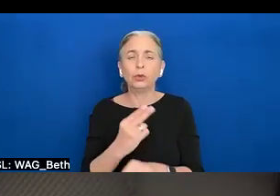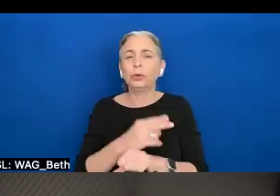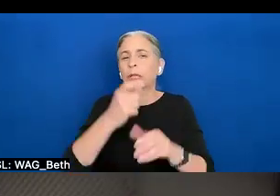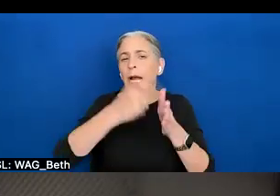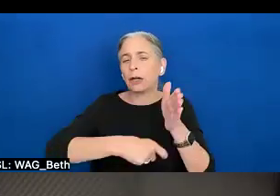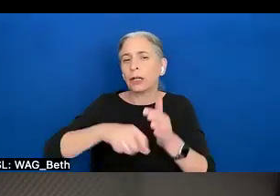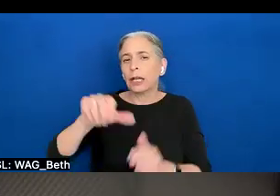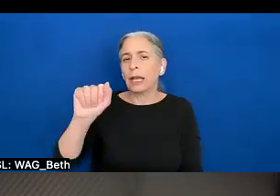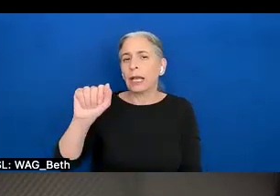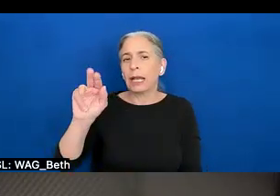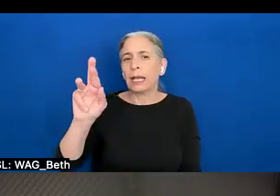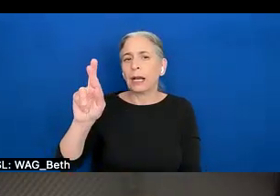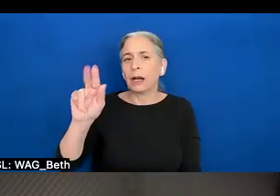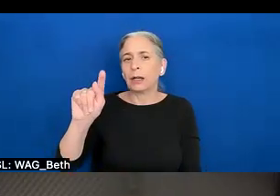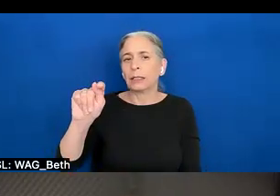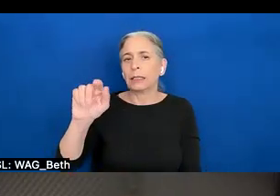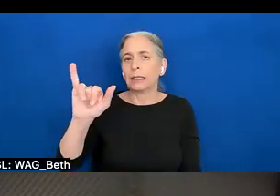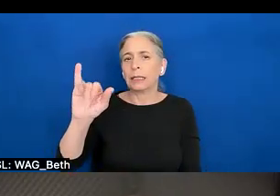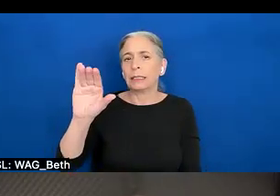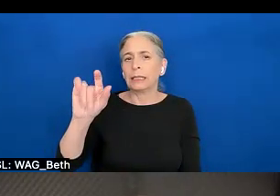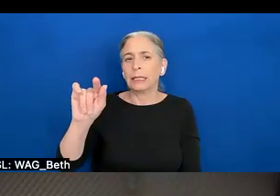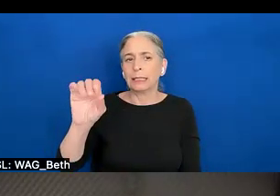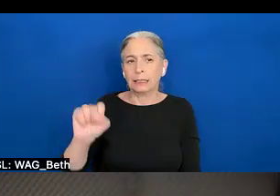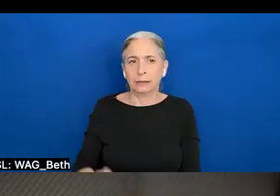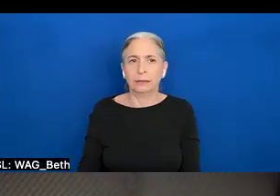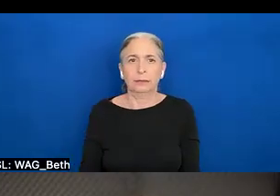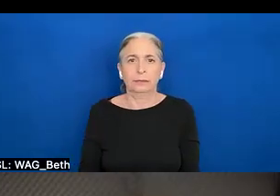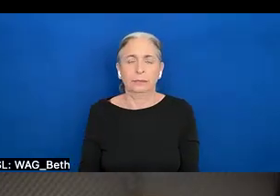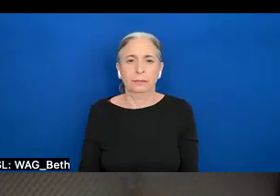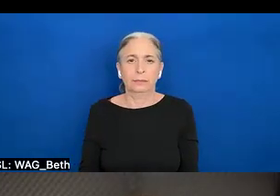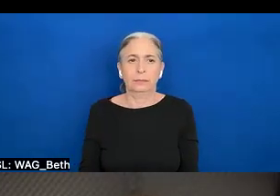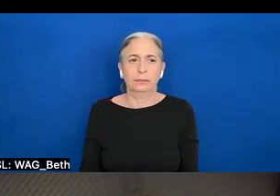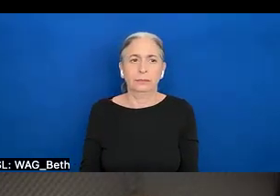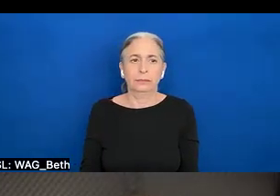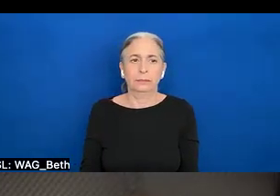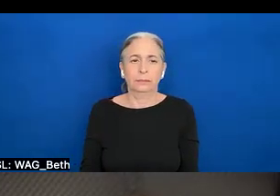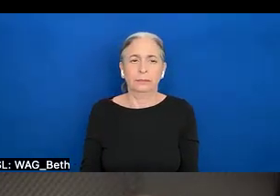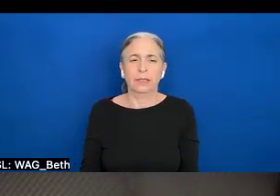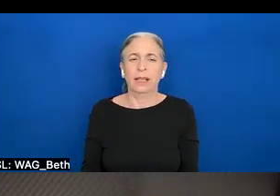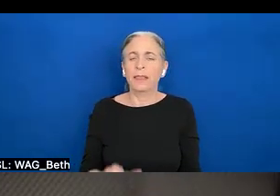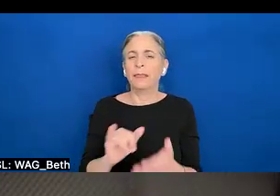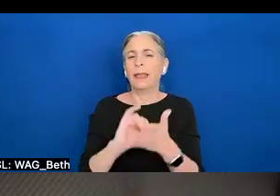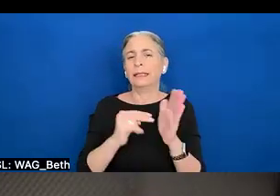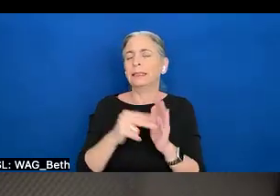Articles are -- is a panel in InDesign.